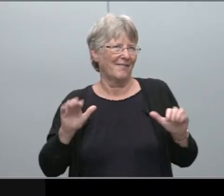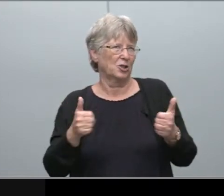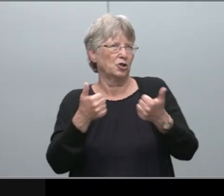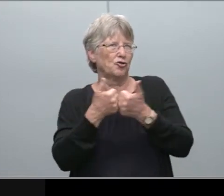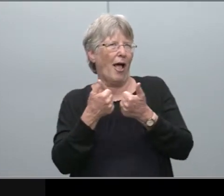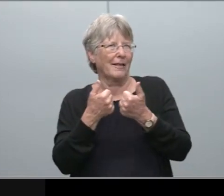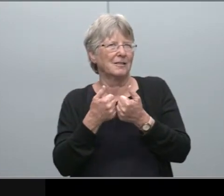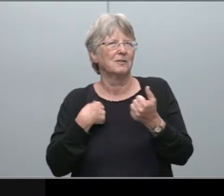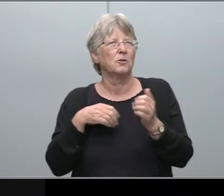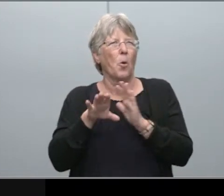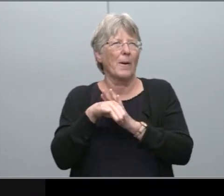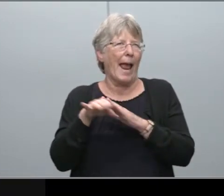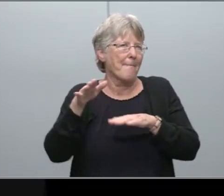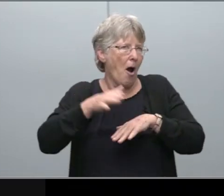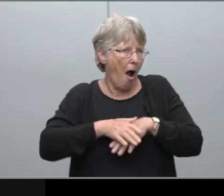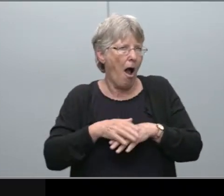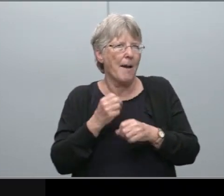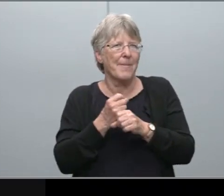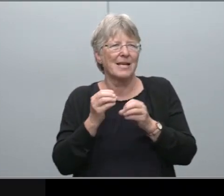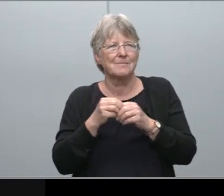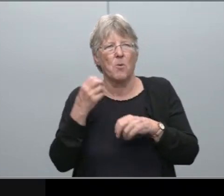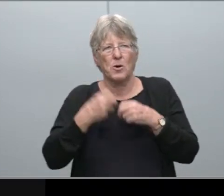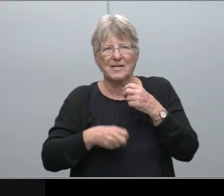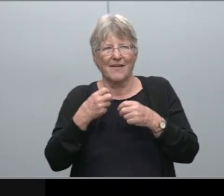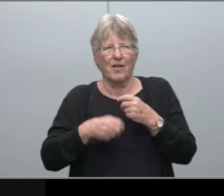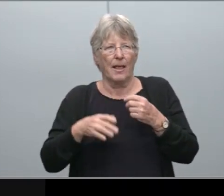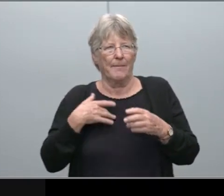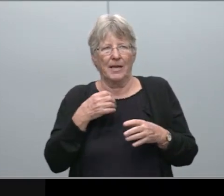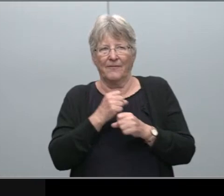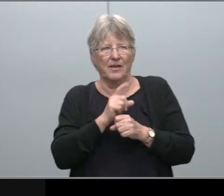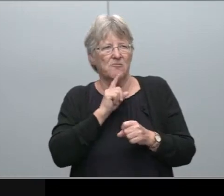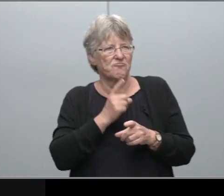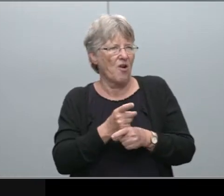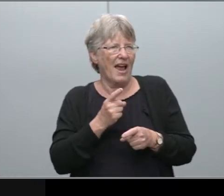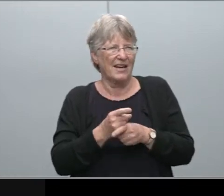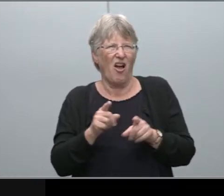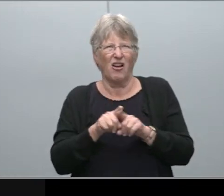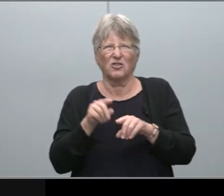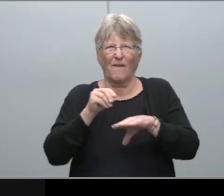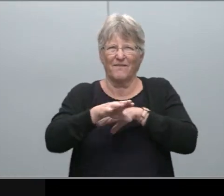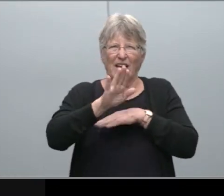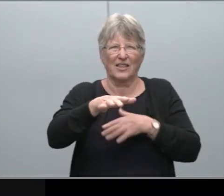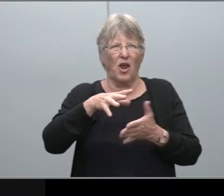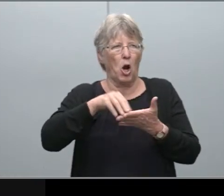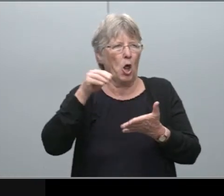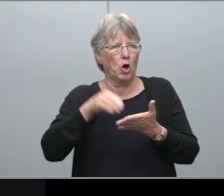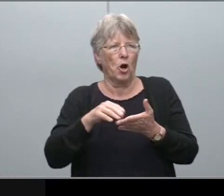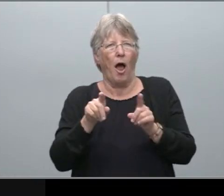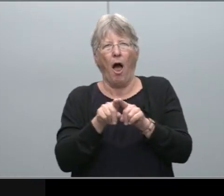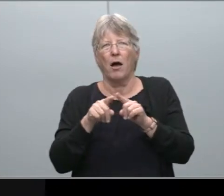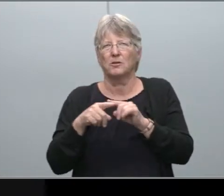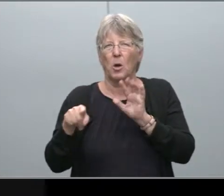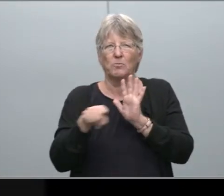the other efforts that we've engaged in since August. Knowing that the budget is a,